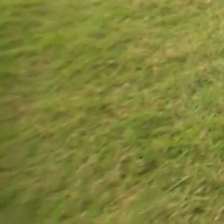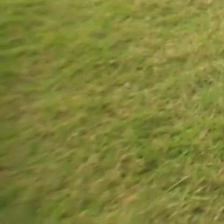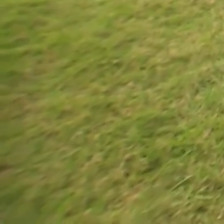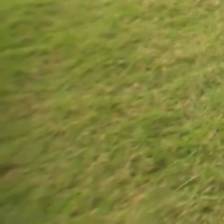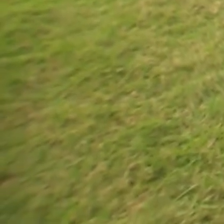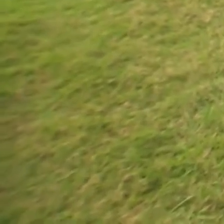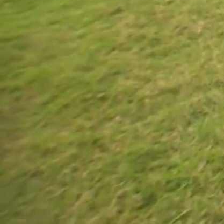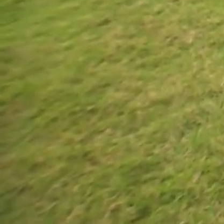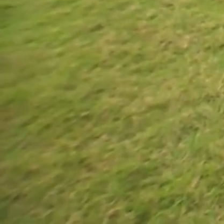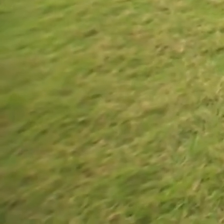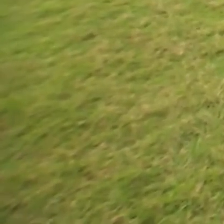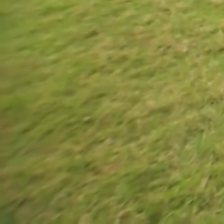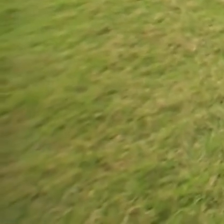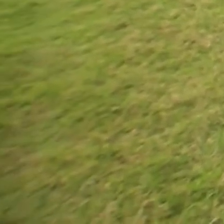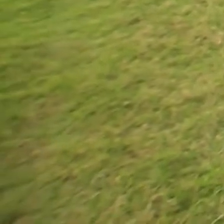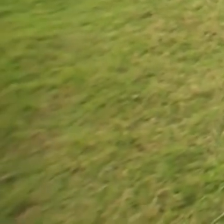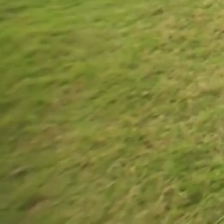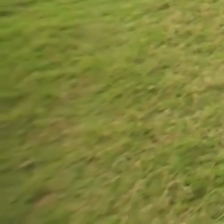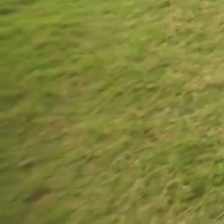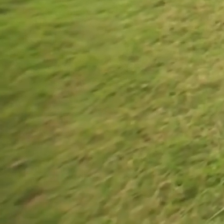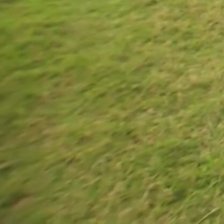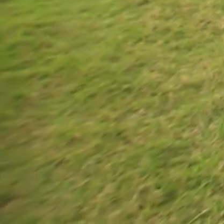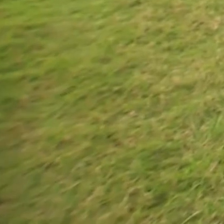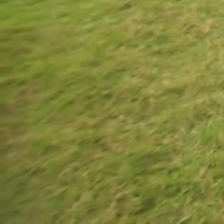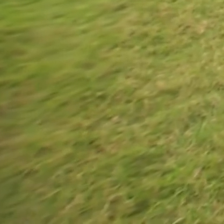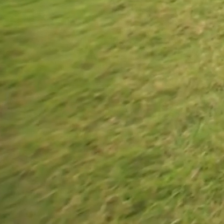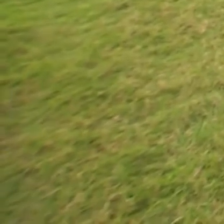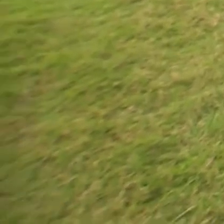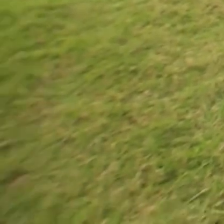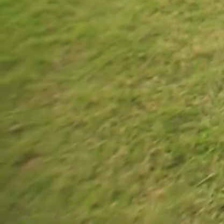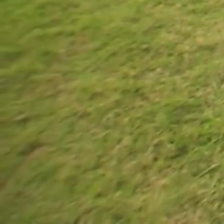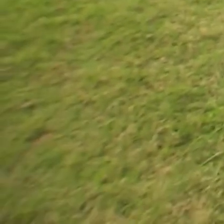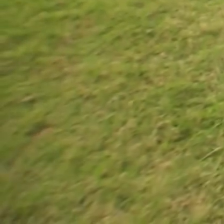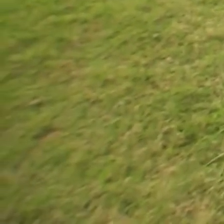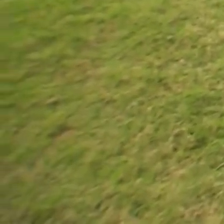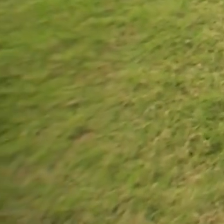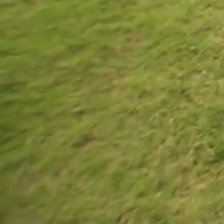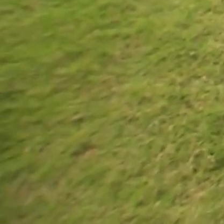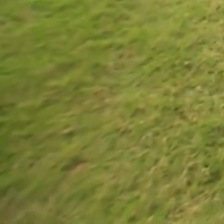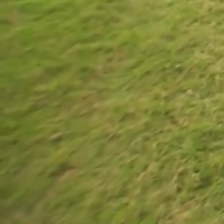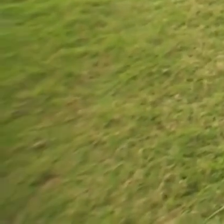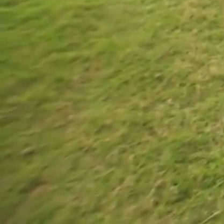Once you've got the hang of that, you can change directions.